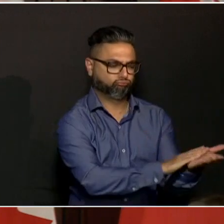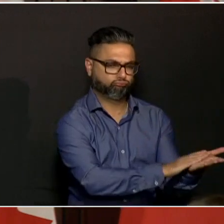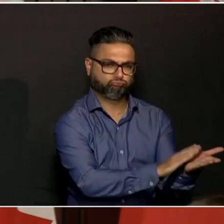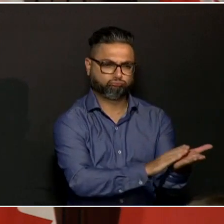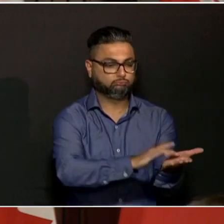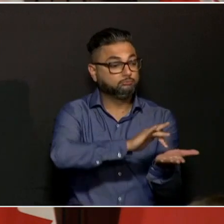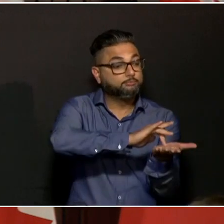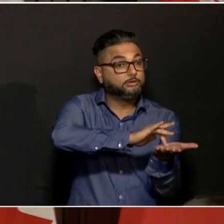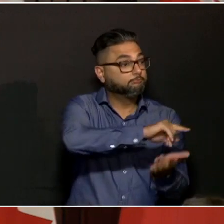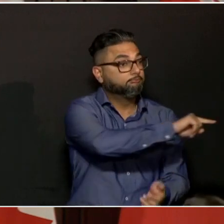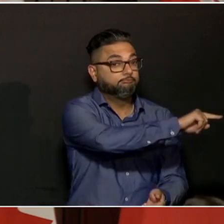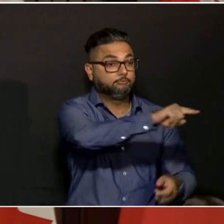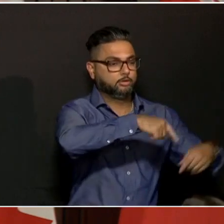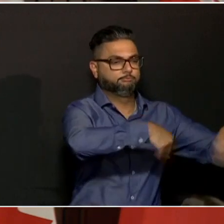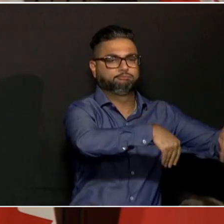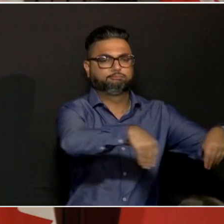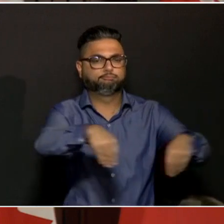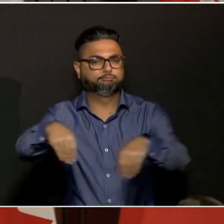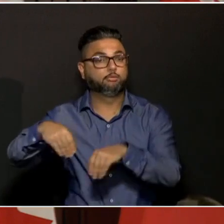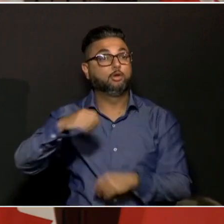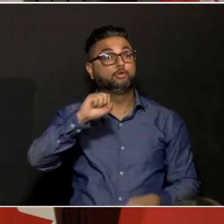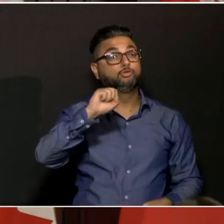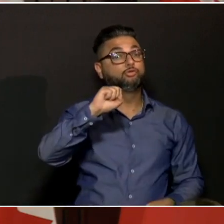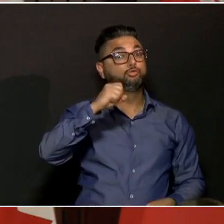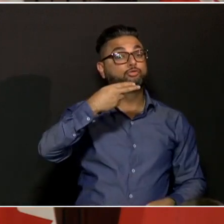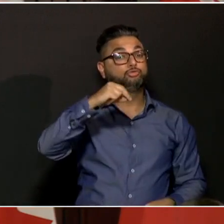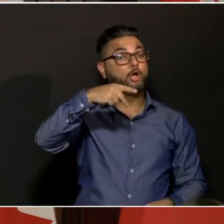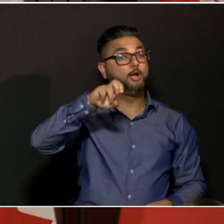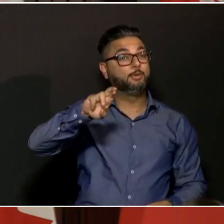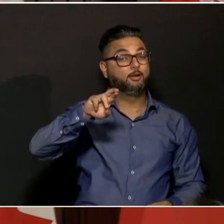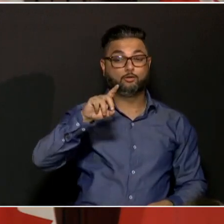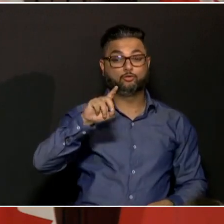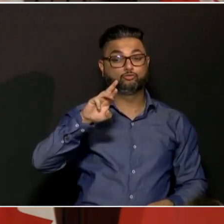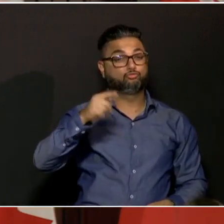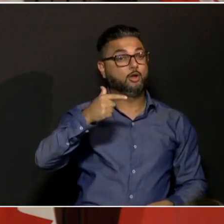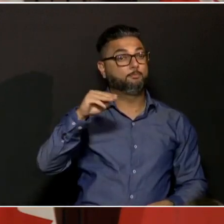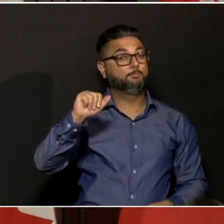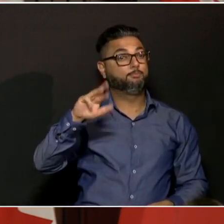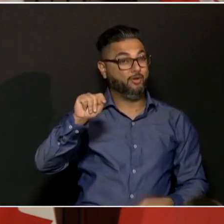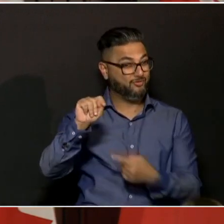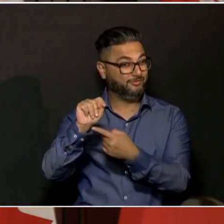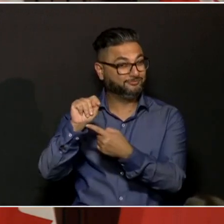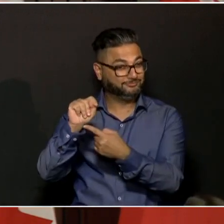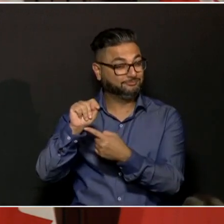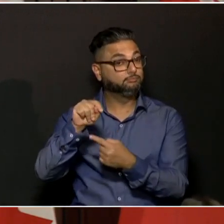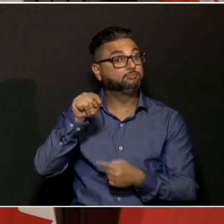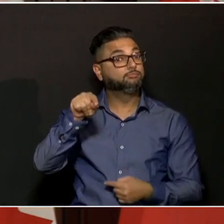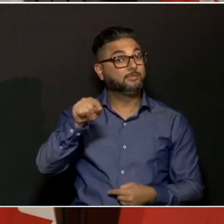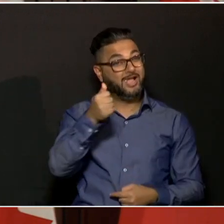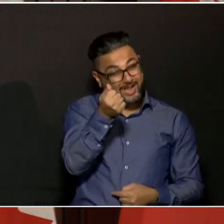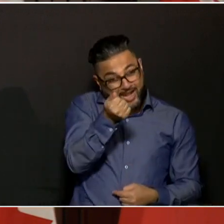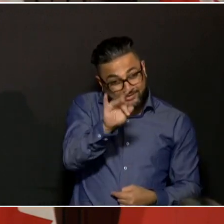this is great pharmacies and I give a shout out to shoppers, up to 18 more pharmacies in southwestern Ontario